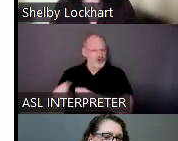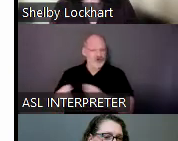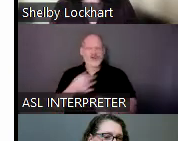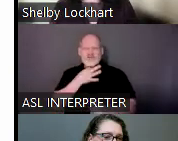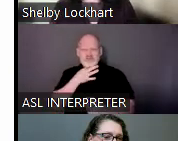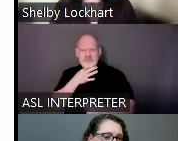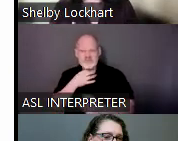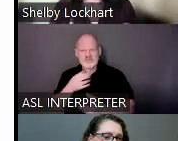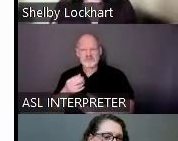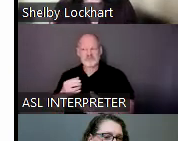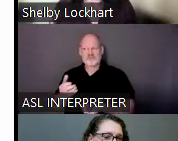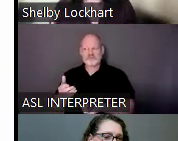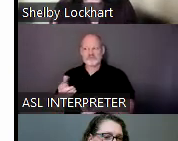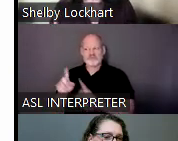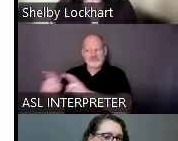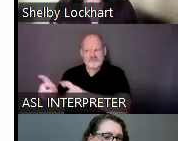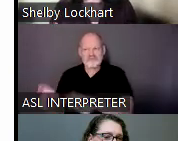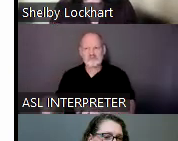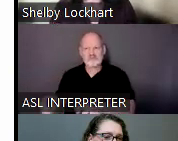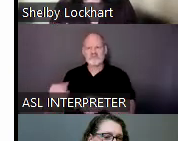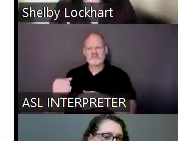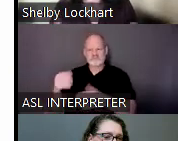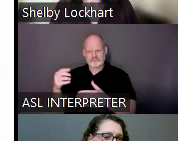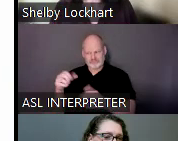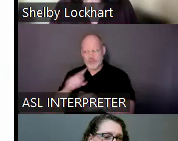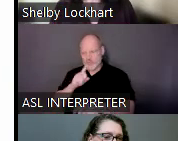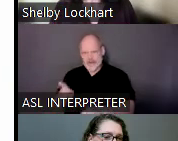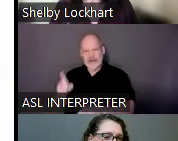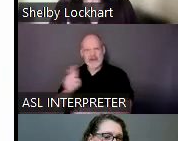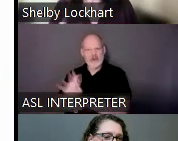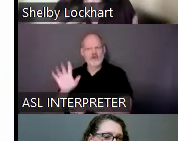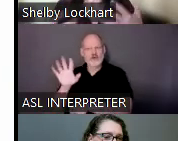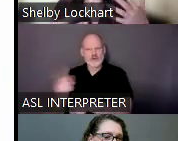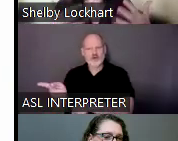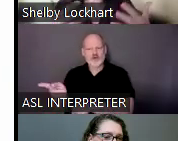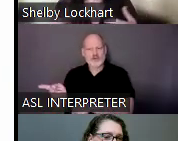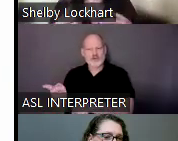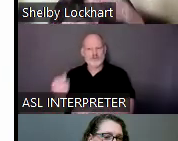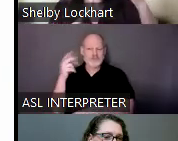that. If folks are really used to looking at their data and looking at where they're